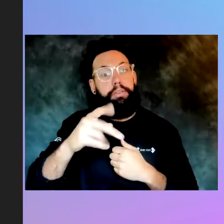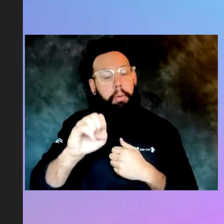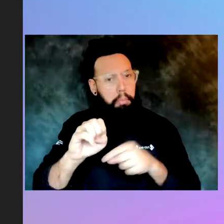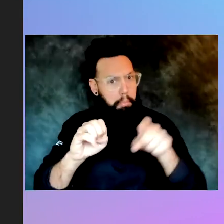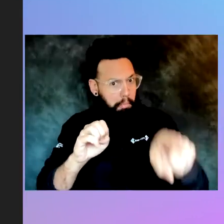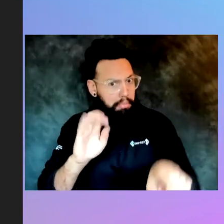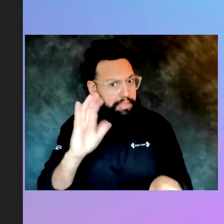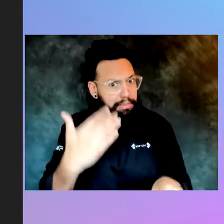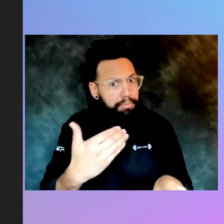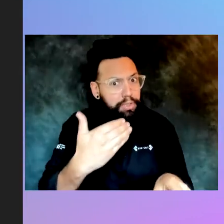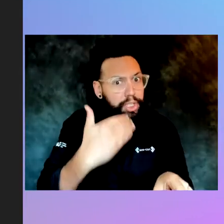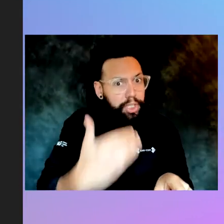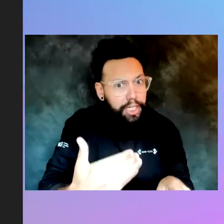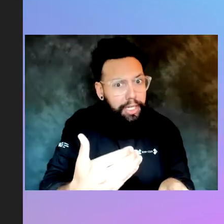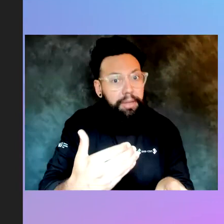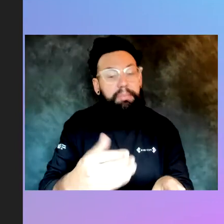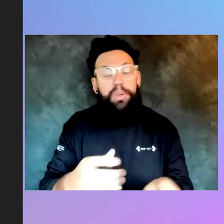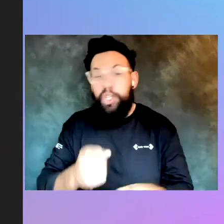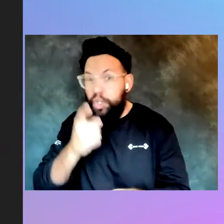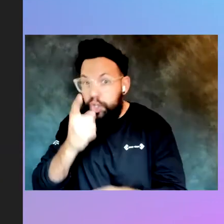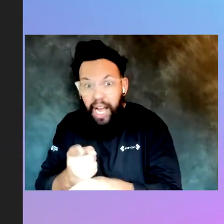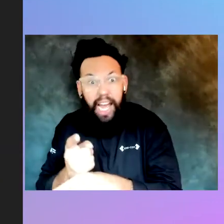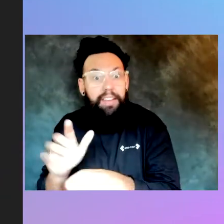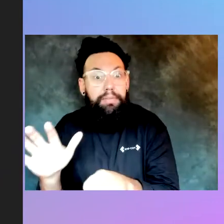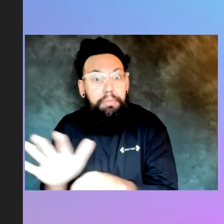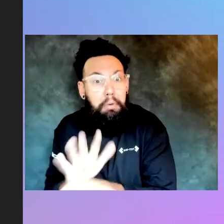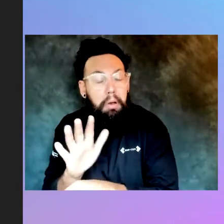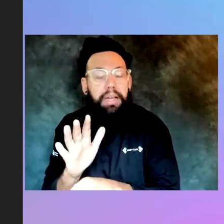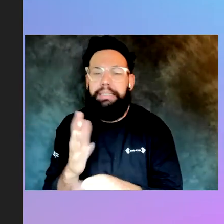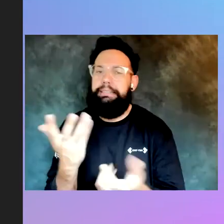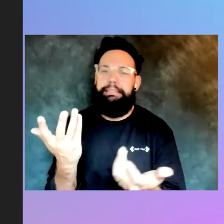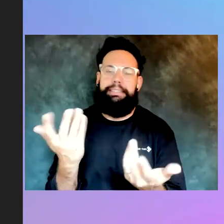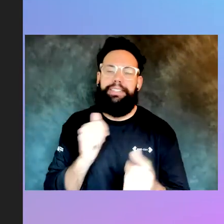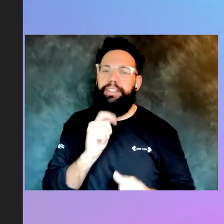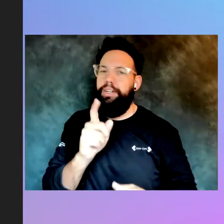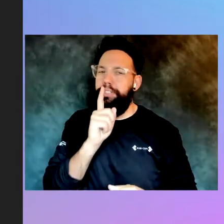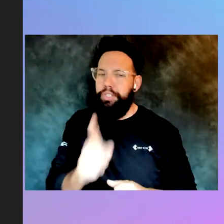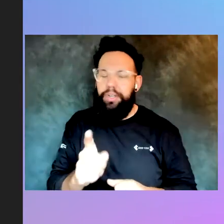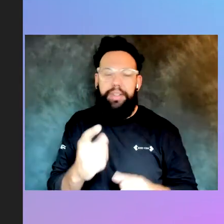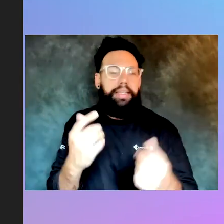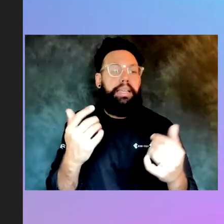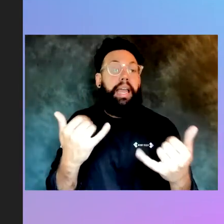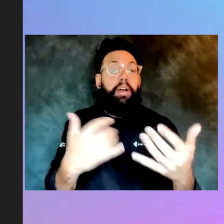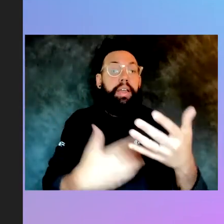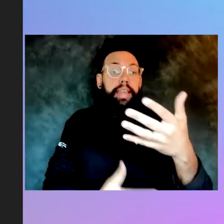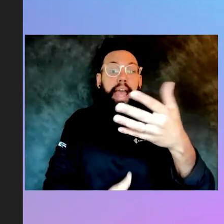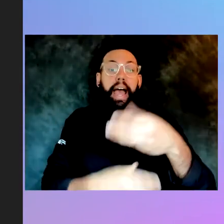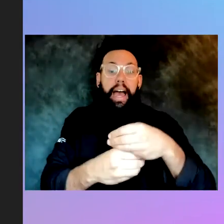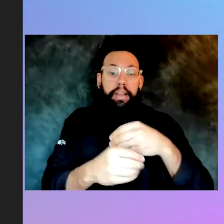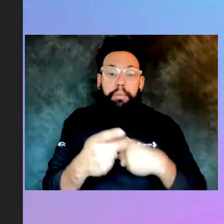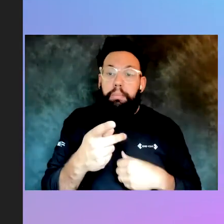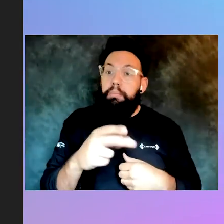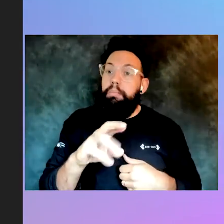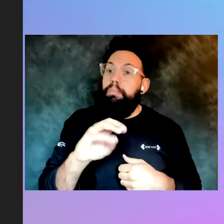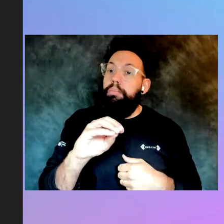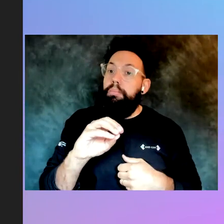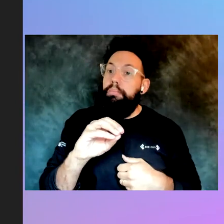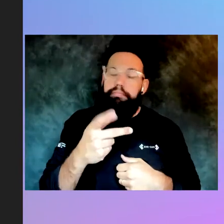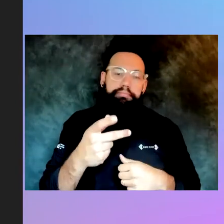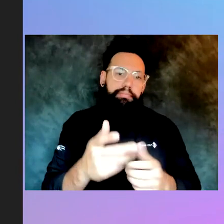correct and that the product isn't hallucinating? Let's add in a prompt. Something to set the stage to inform GitHub